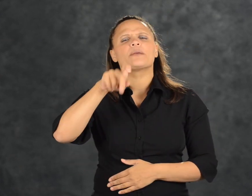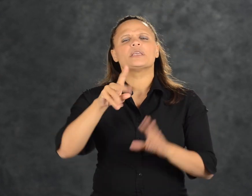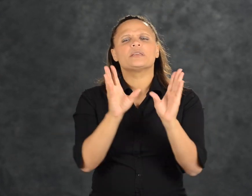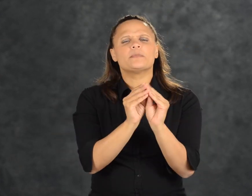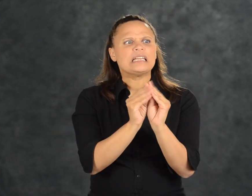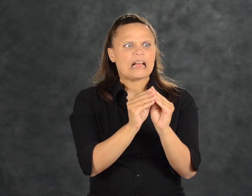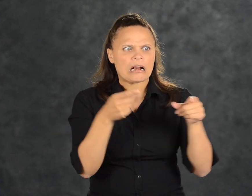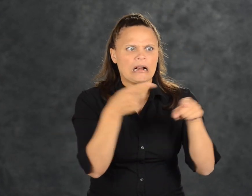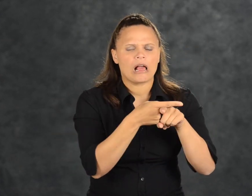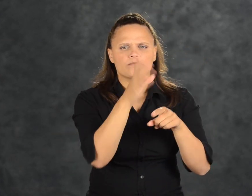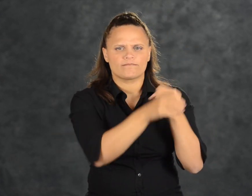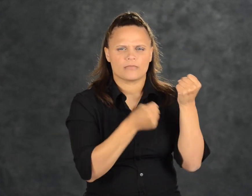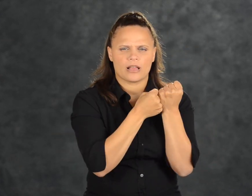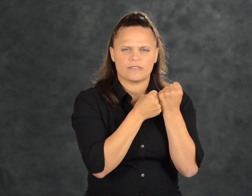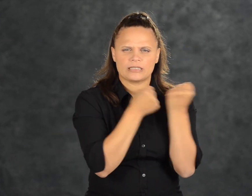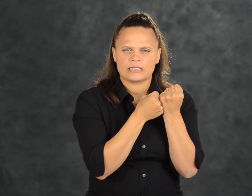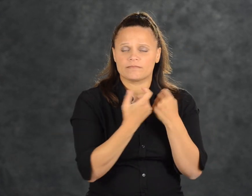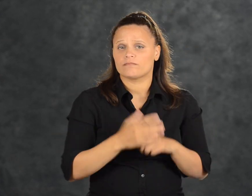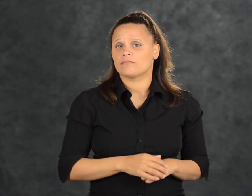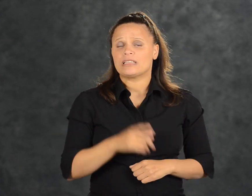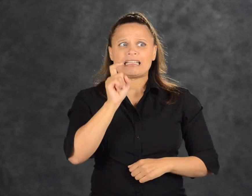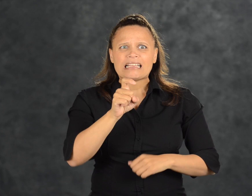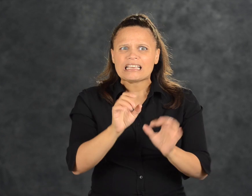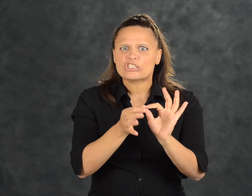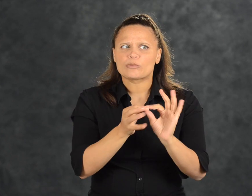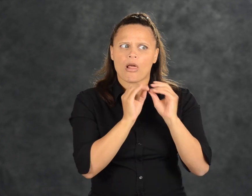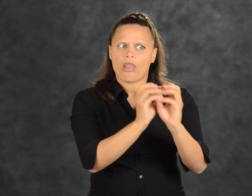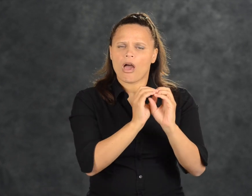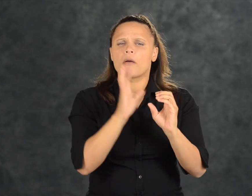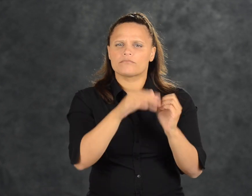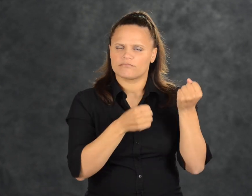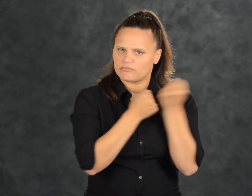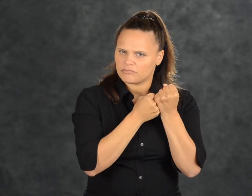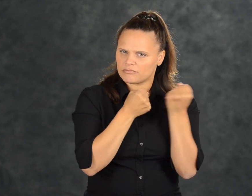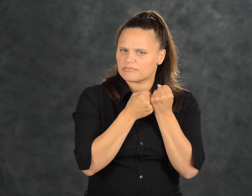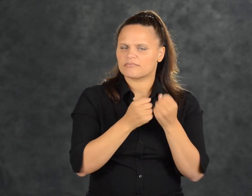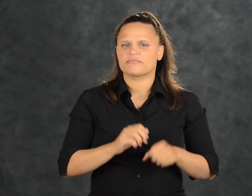like at an IEP meeting or with difficulty securing an interpreter.